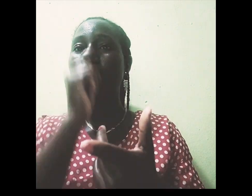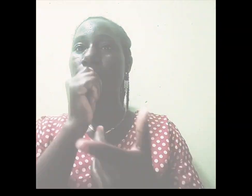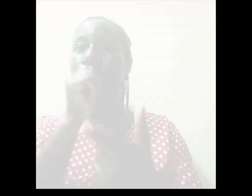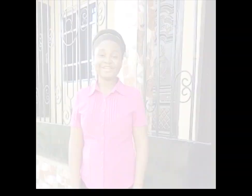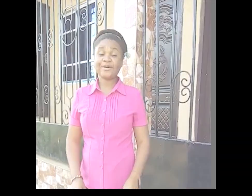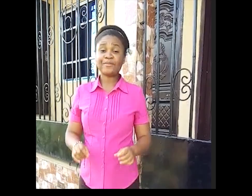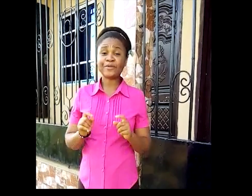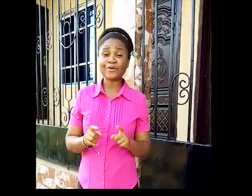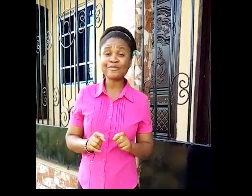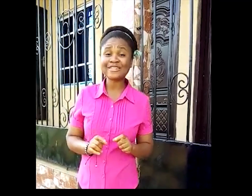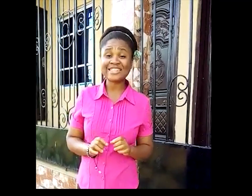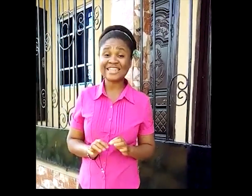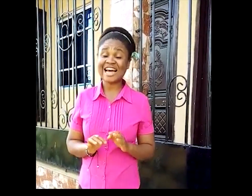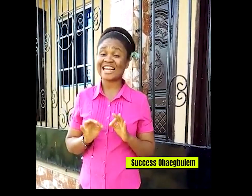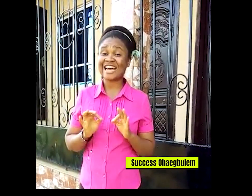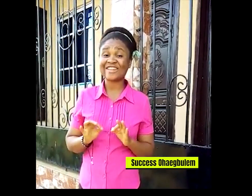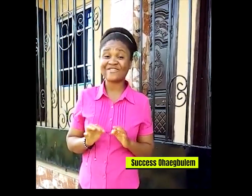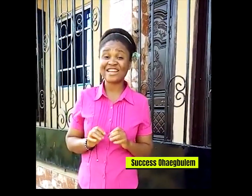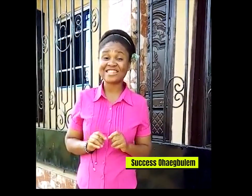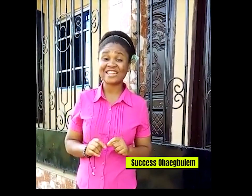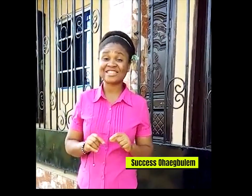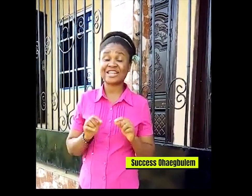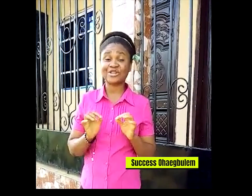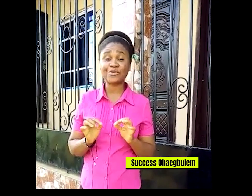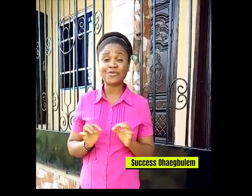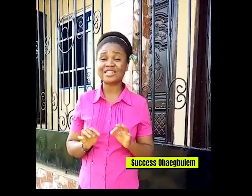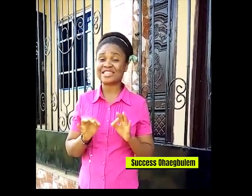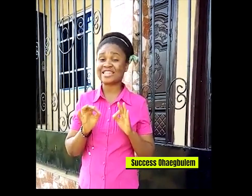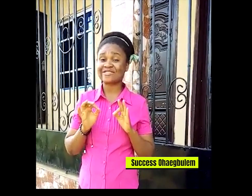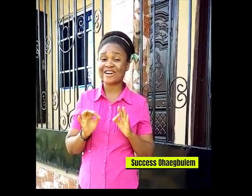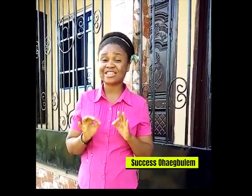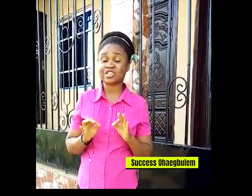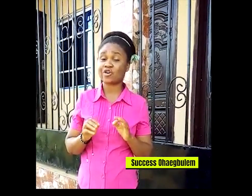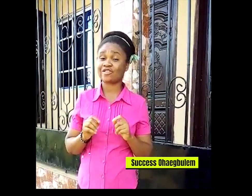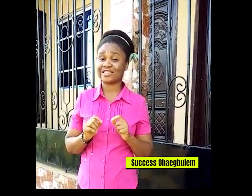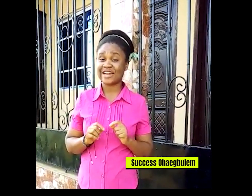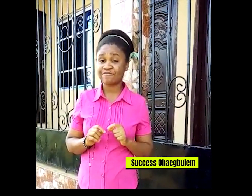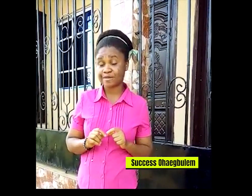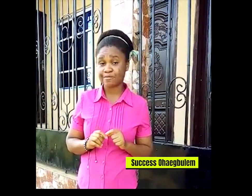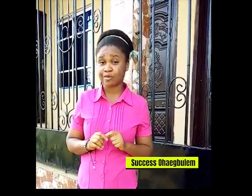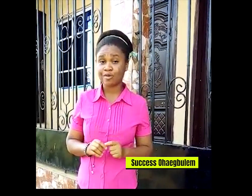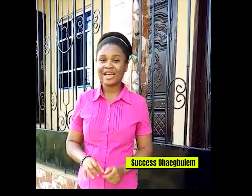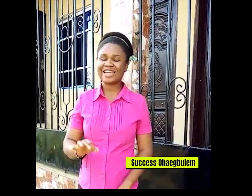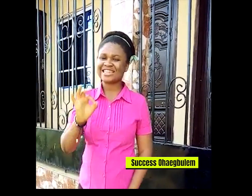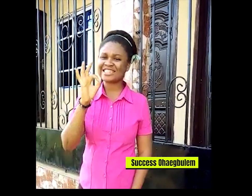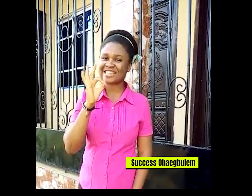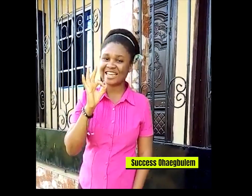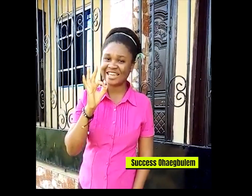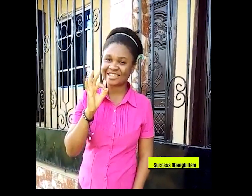Promoting and advancing the linguistic rights of the deaf people is key.